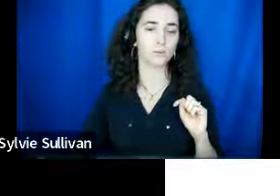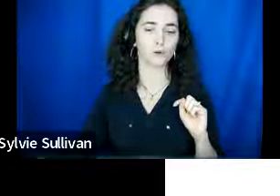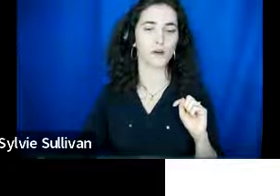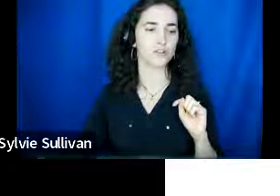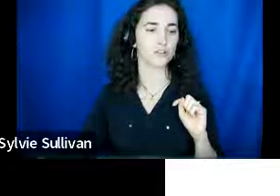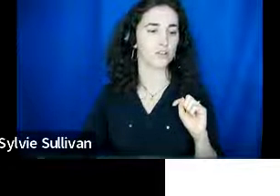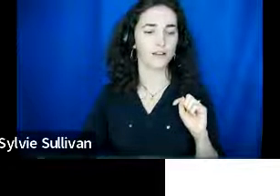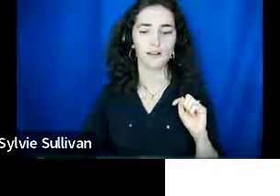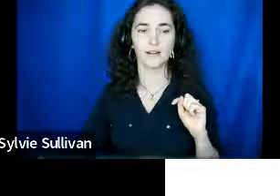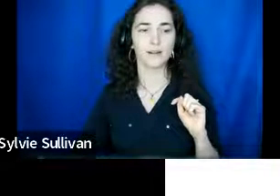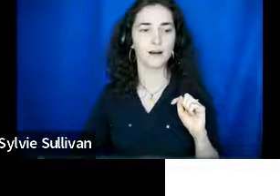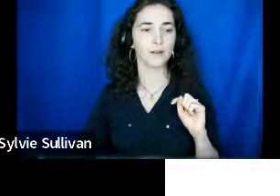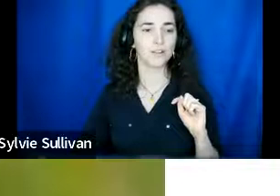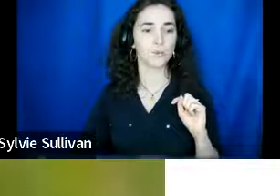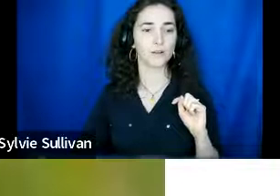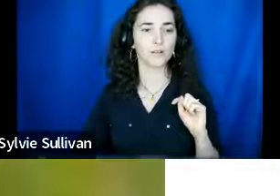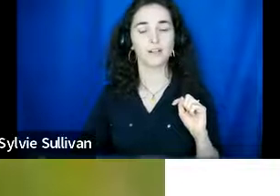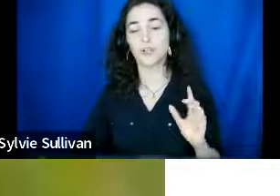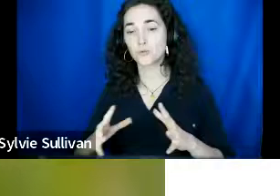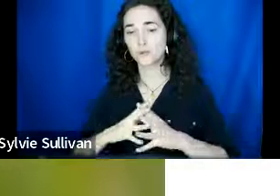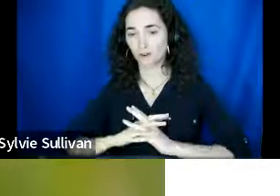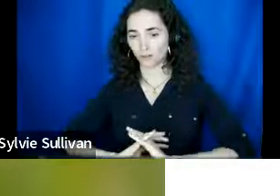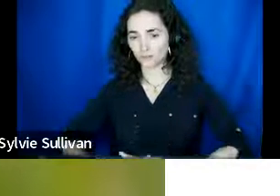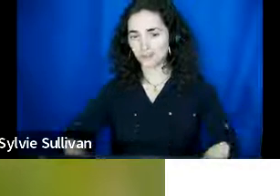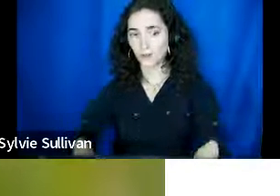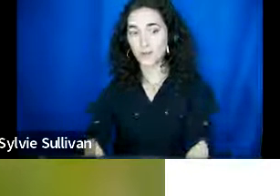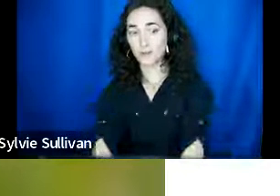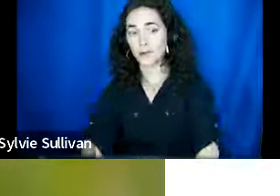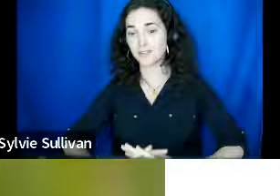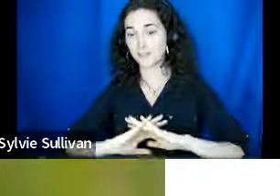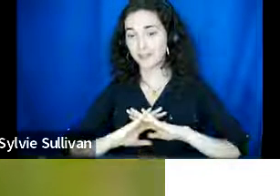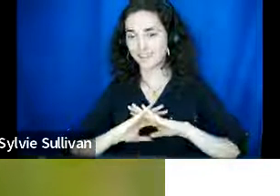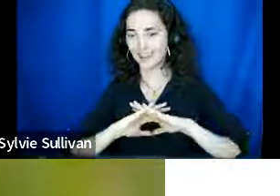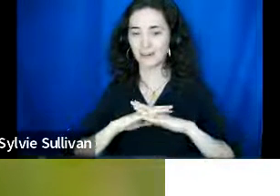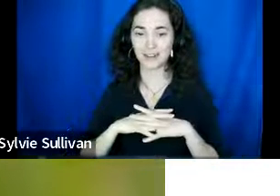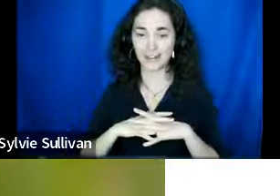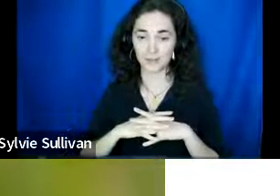I got a couple of more questions. How about this one: true or false-- women are better than men at learning languages?